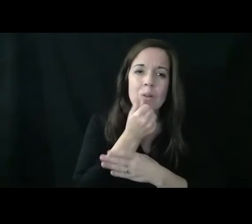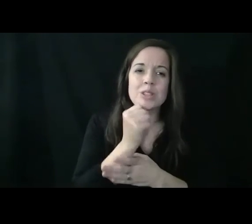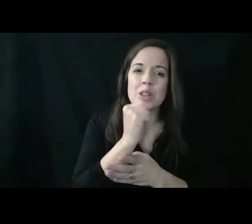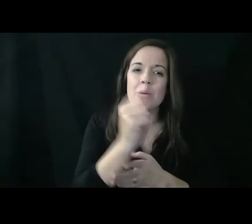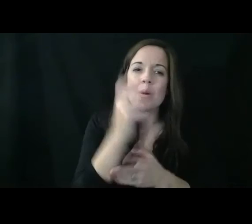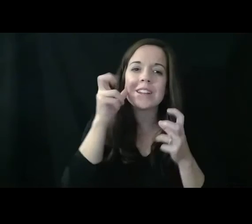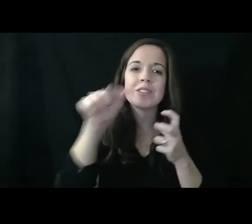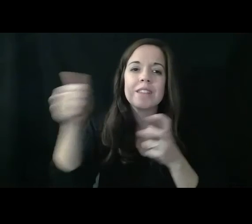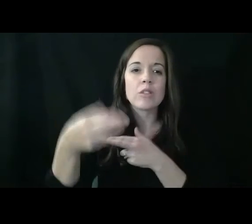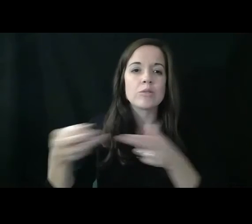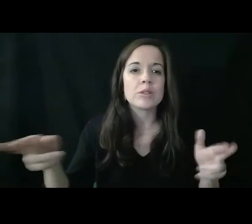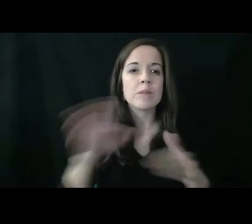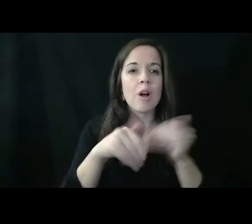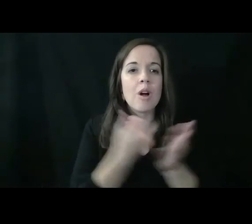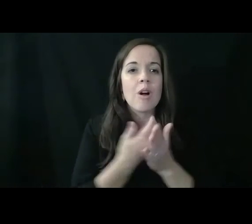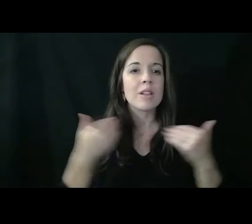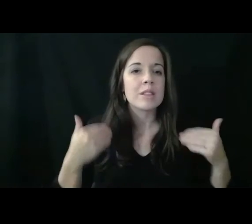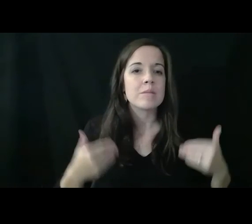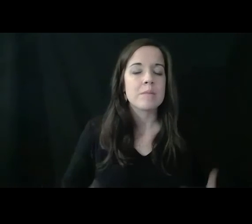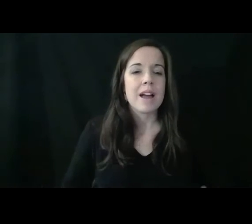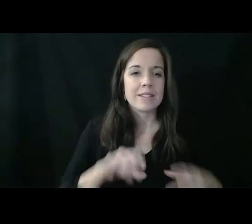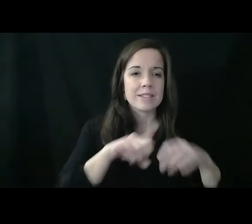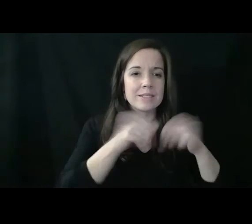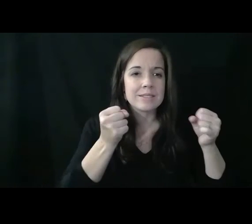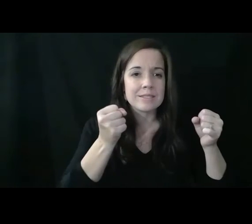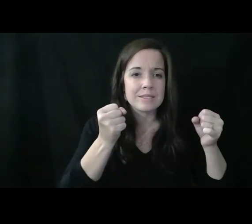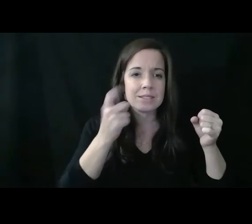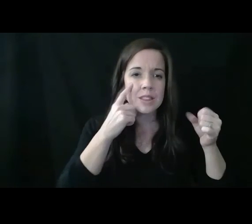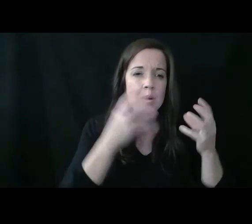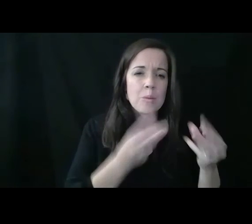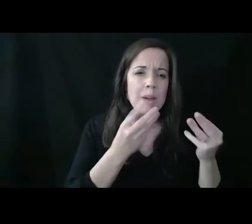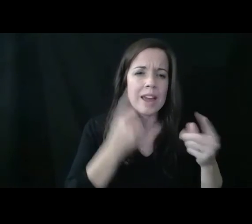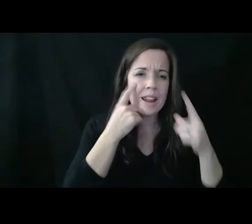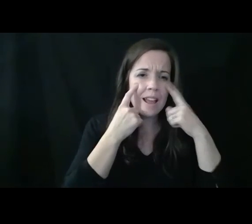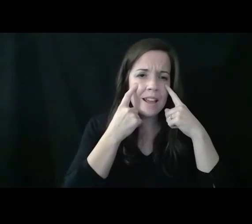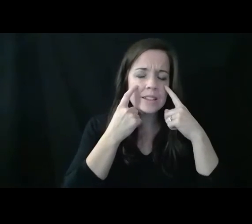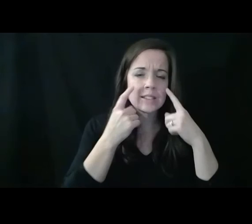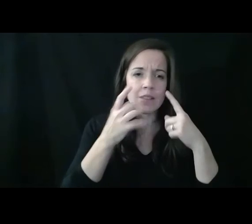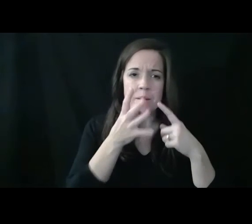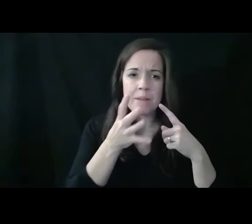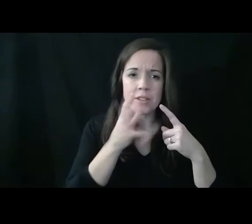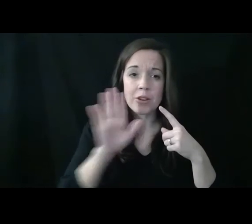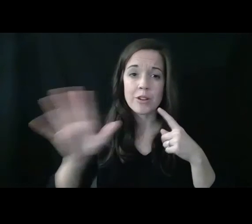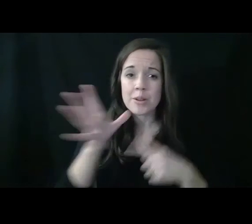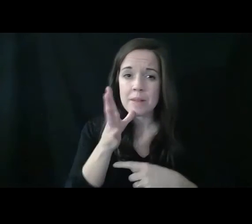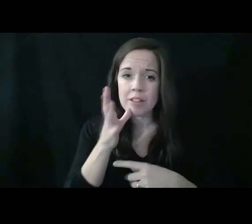All the broken bodies. The wet eyes of my mother, of her mother. I kneel, terrycloth in my mouth,